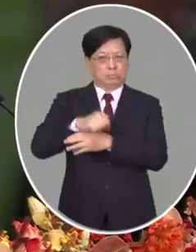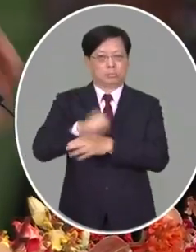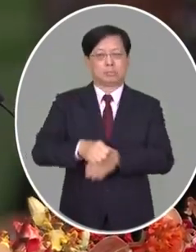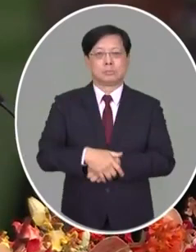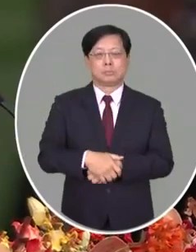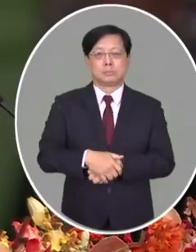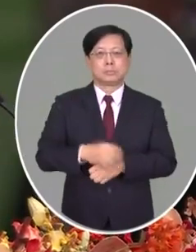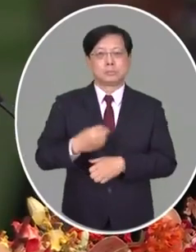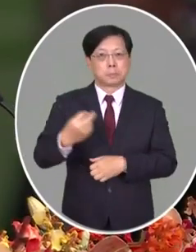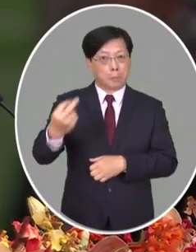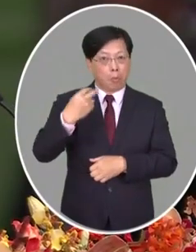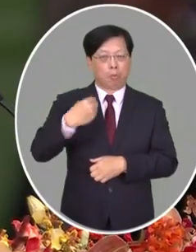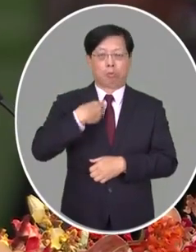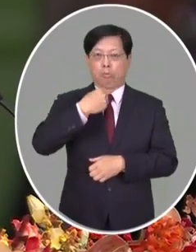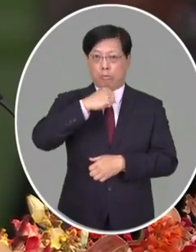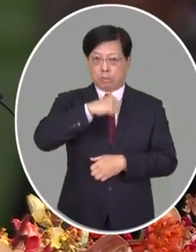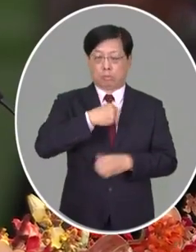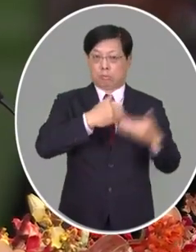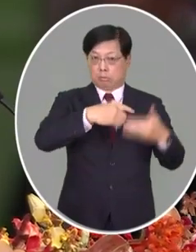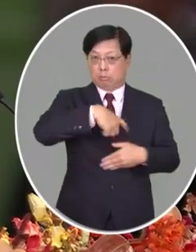that peace and stability in the Taiwan Strait